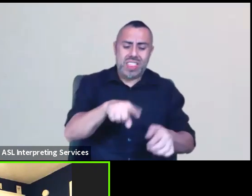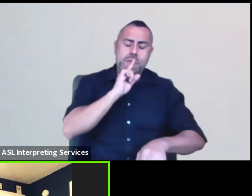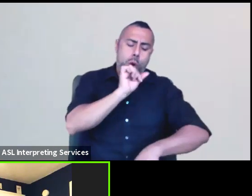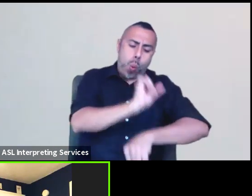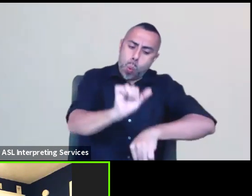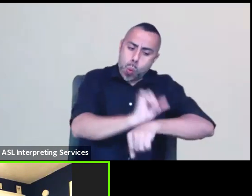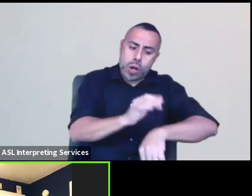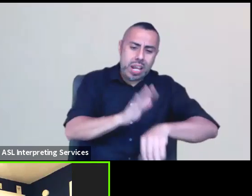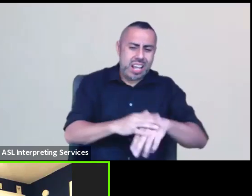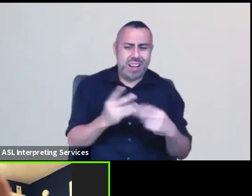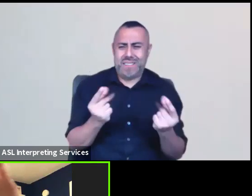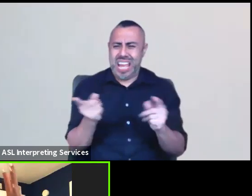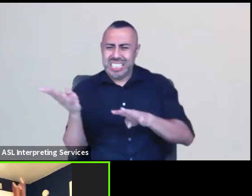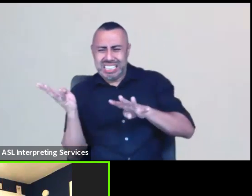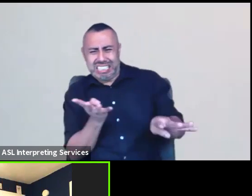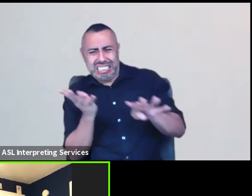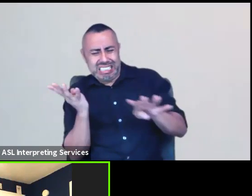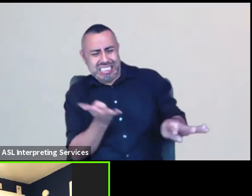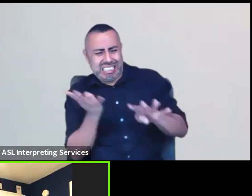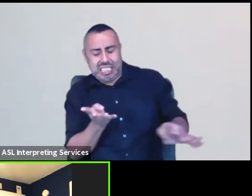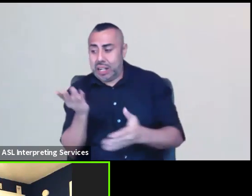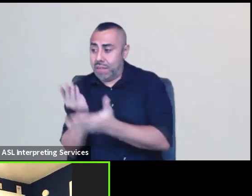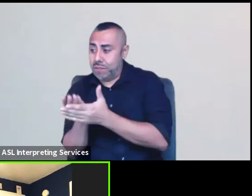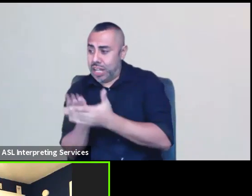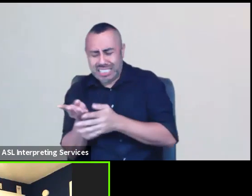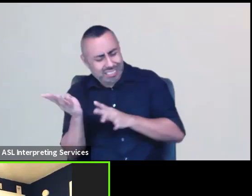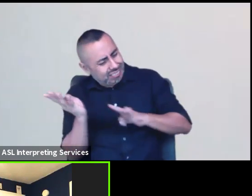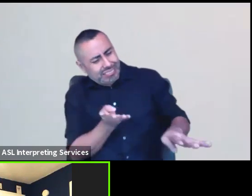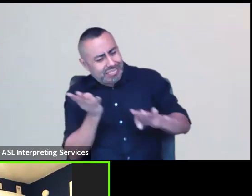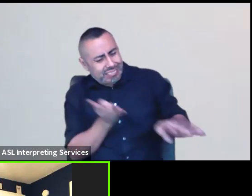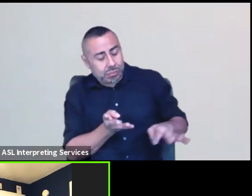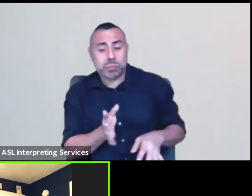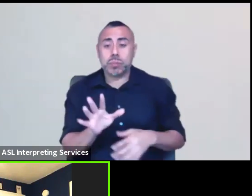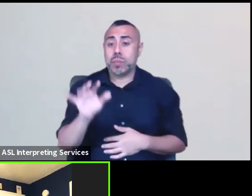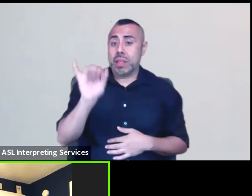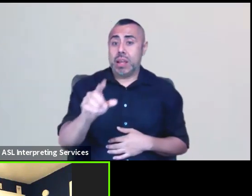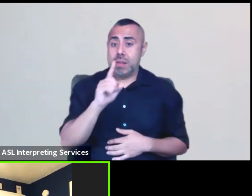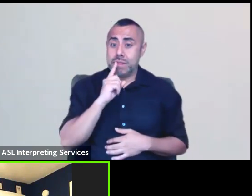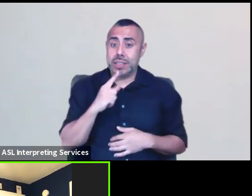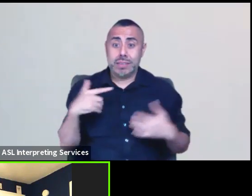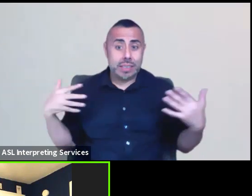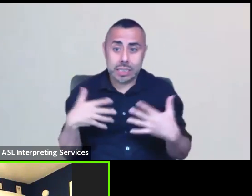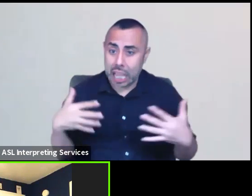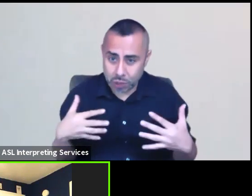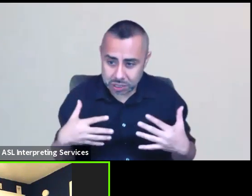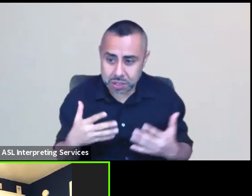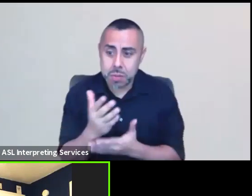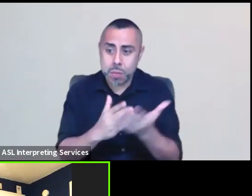So that's both the scary in that enormous need and the heartening in that people are stepping up